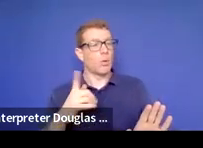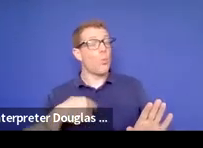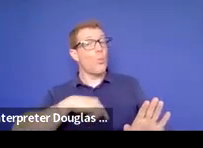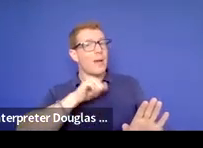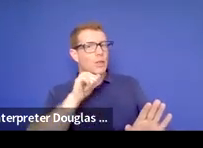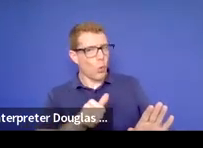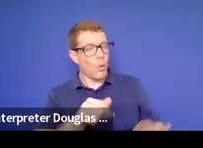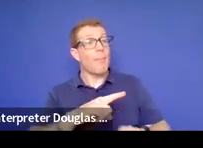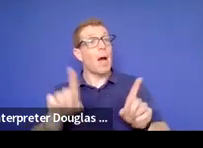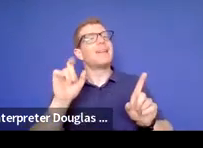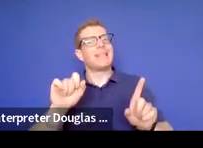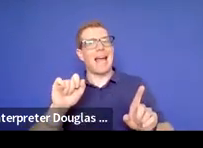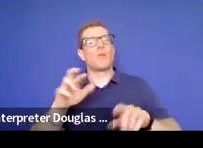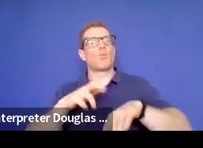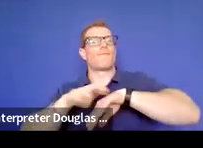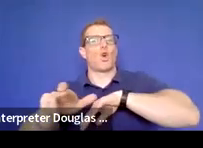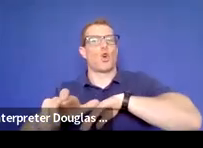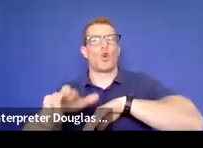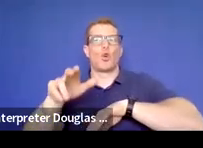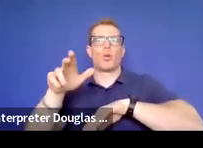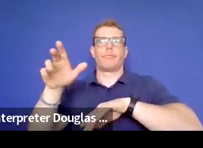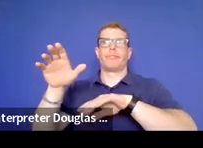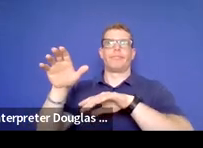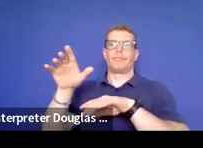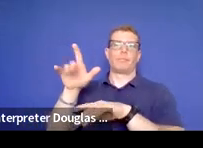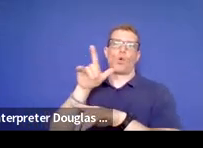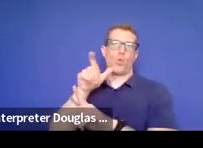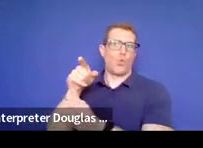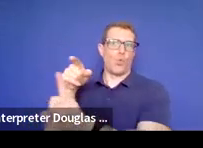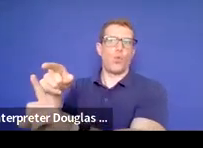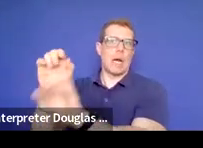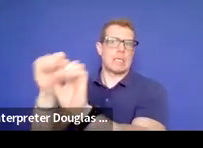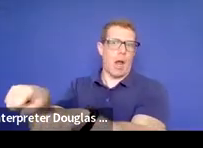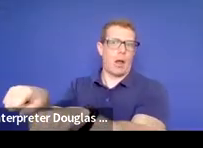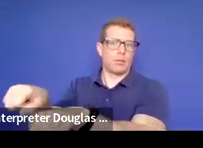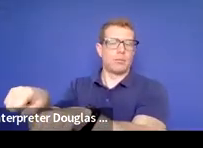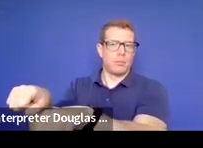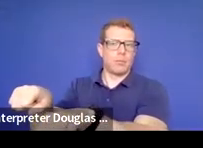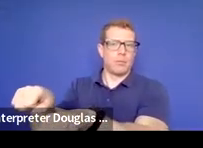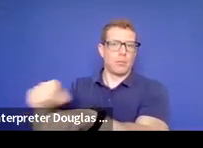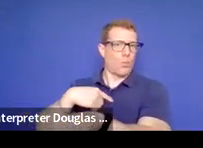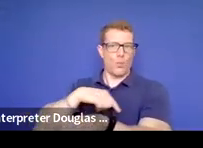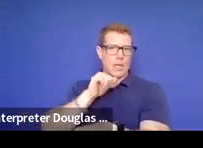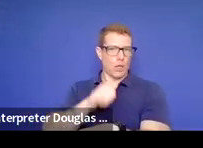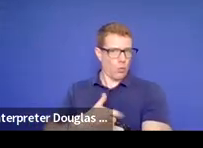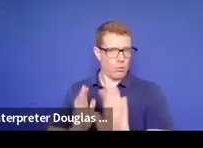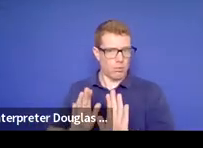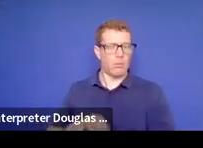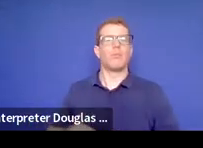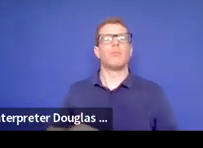Okay, question And so the other comments were just thank you.